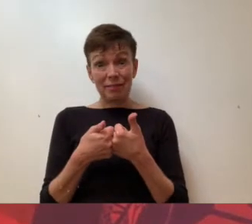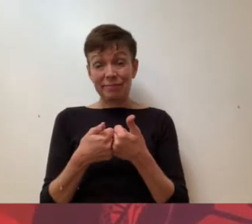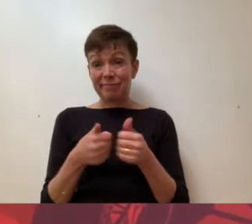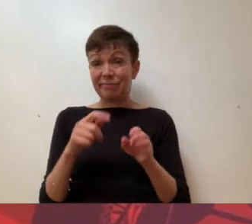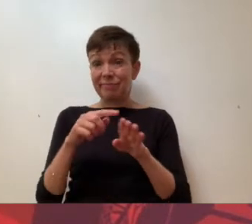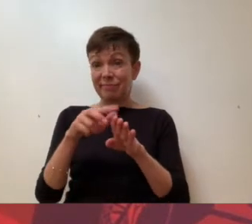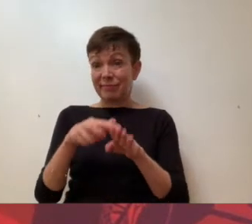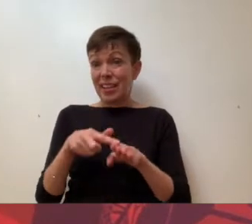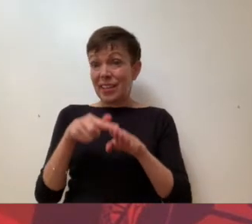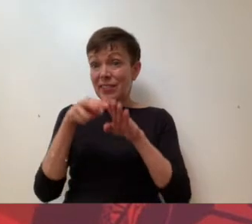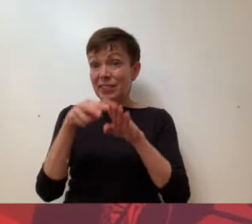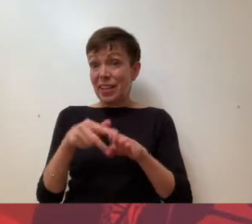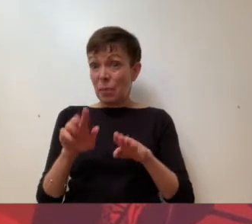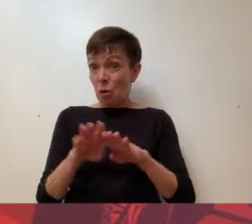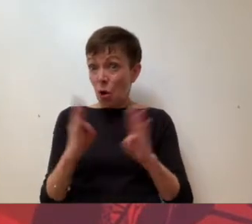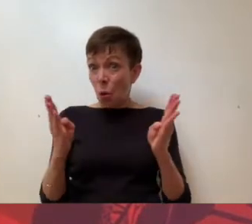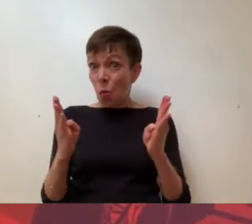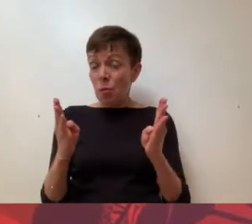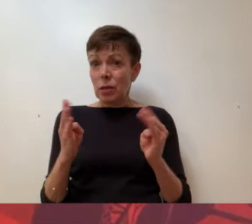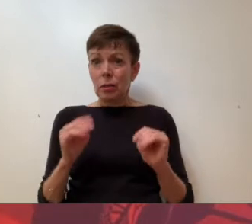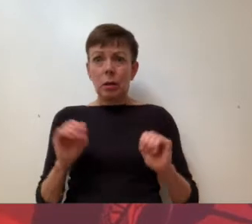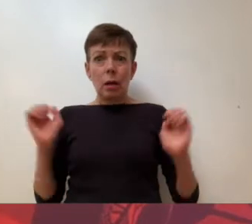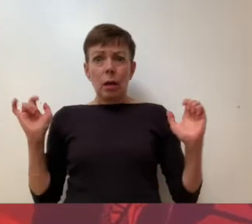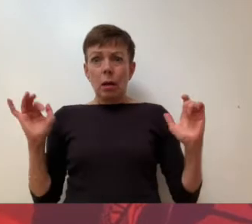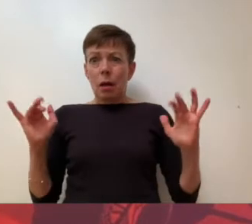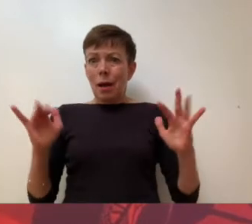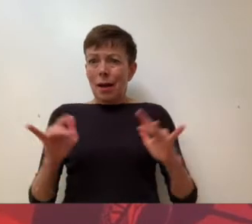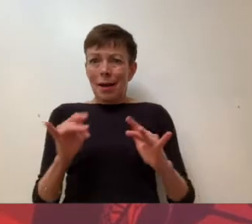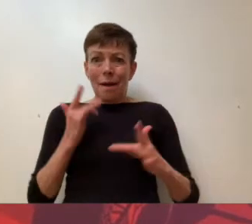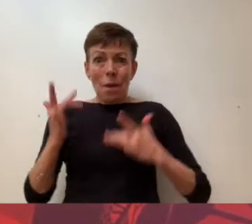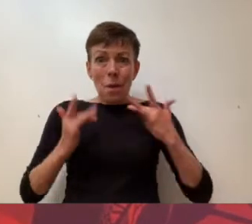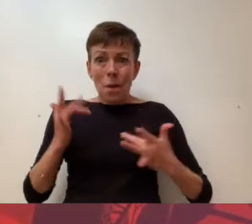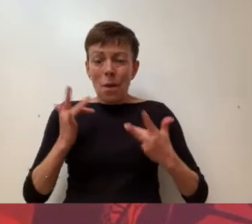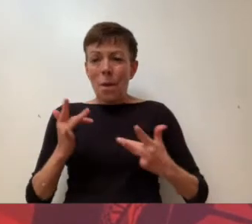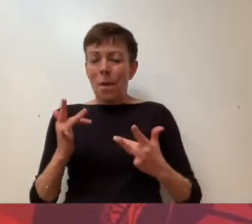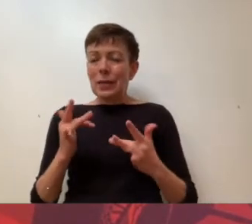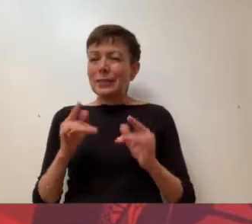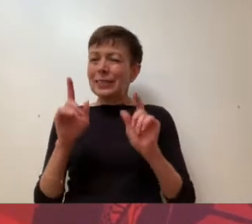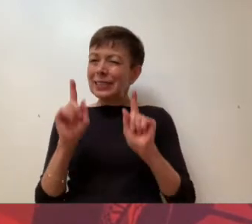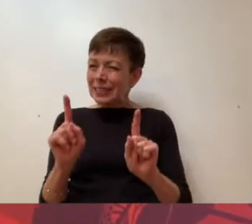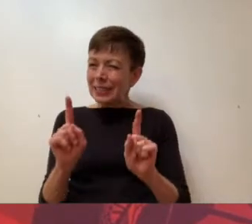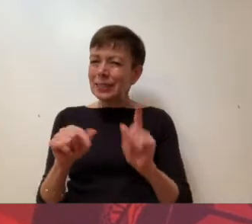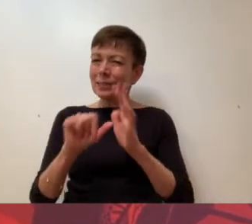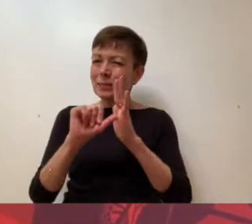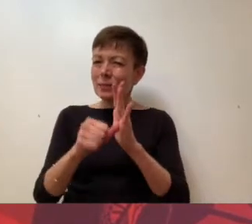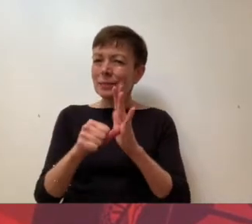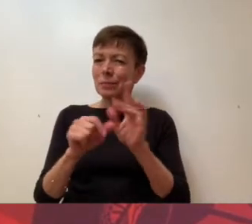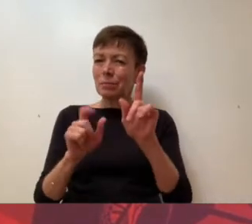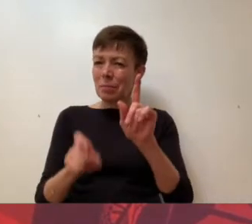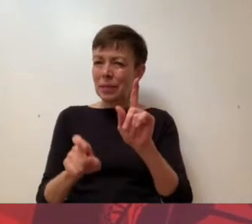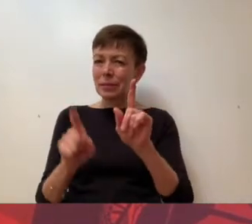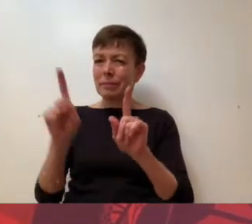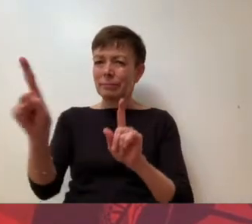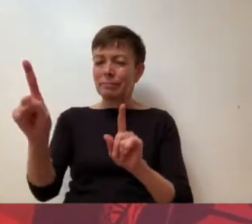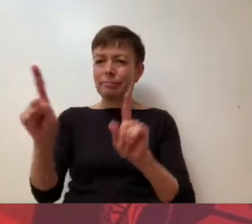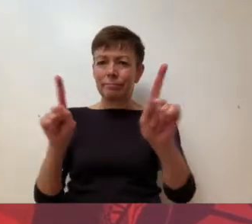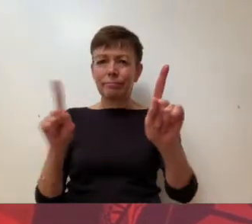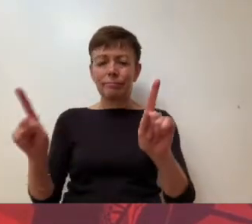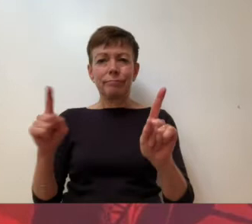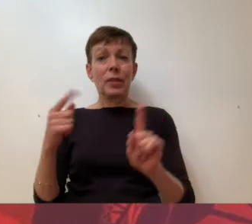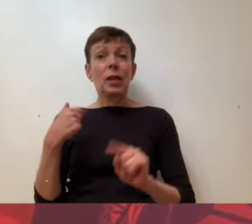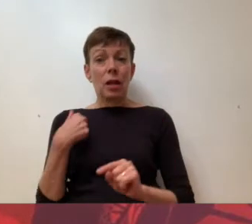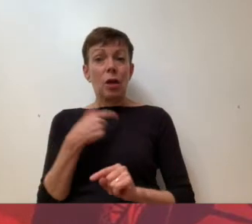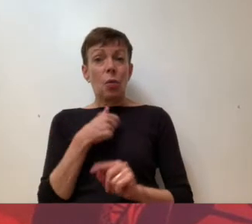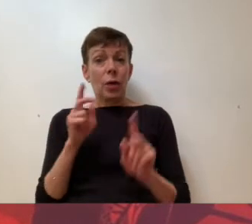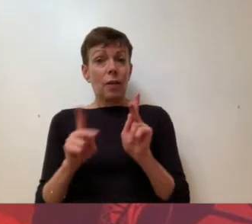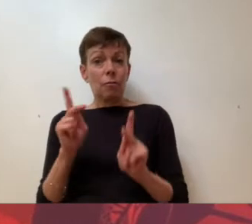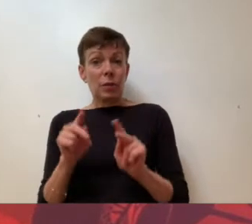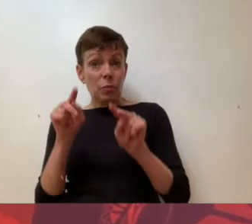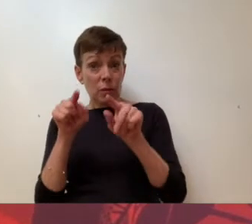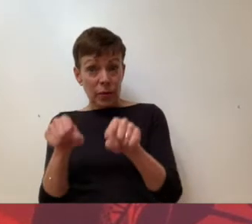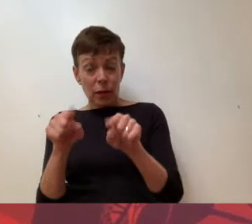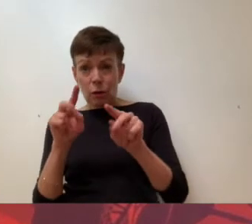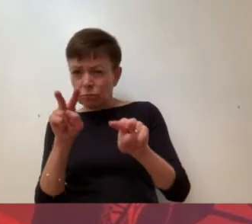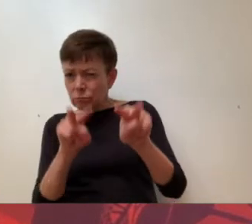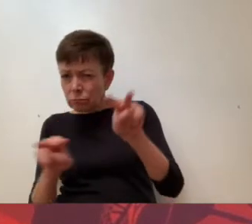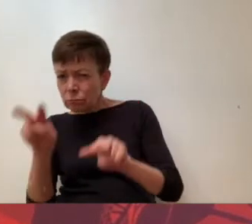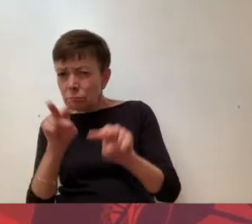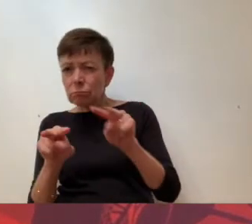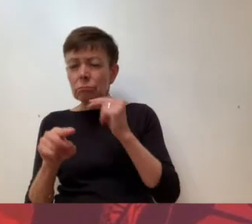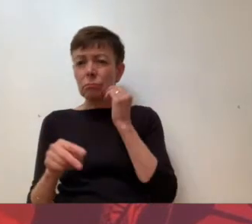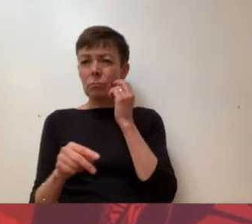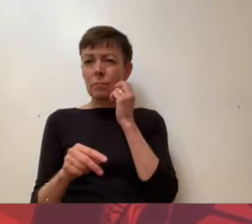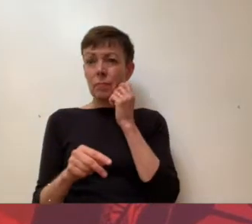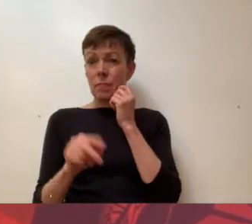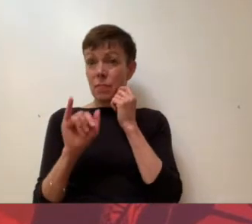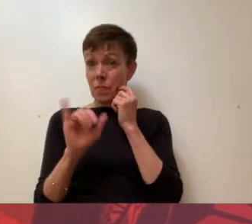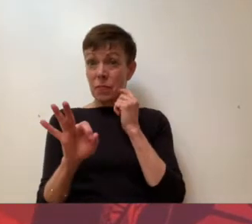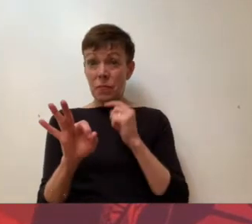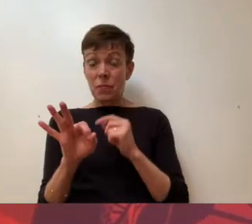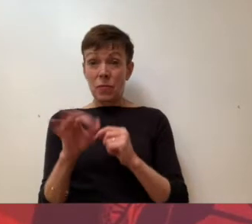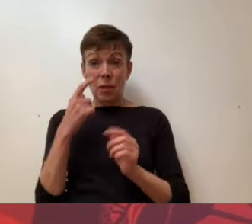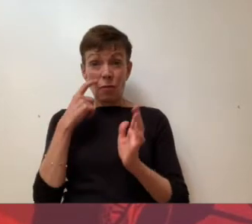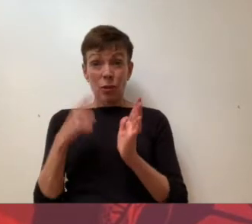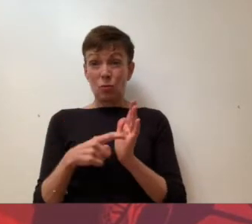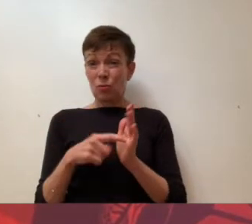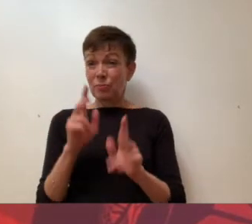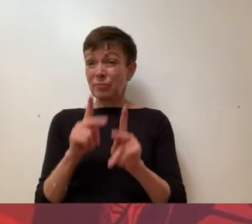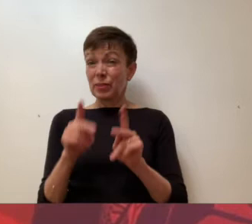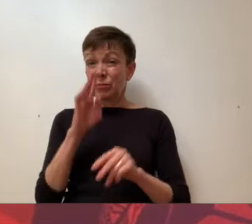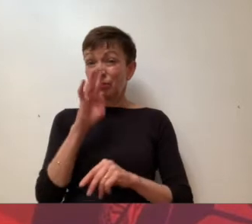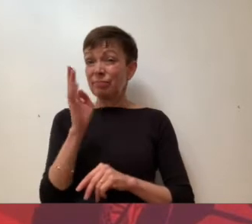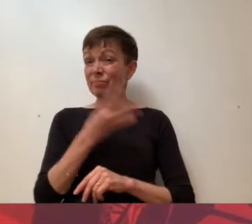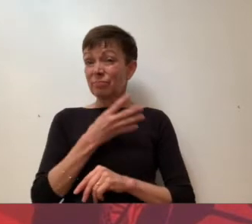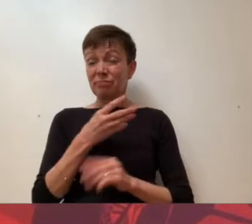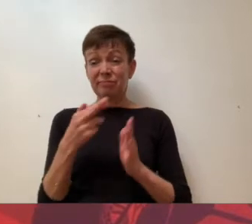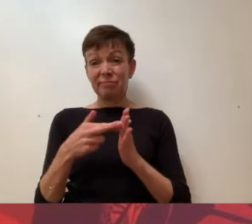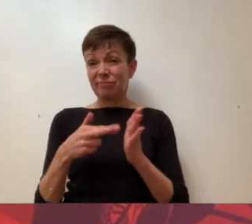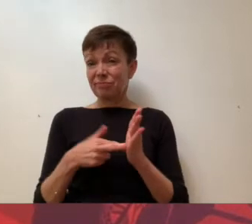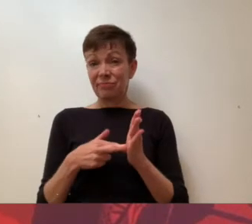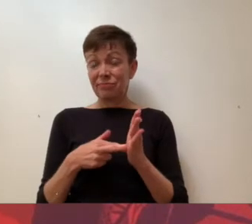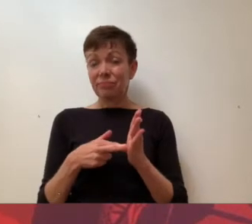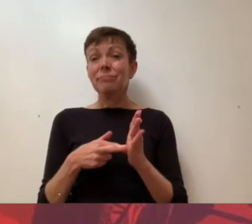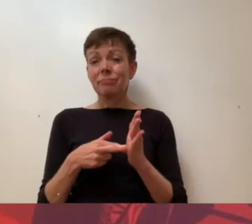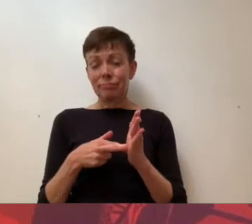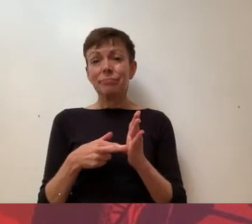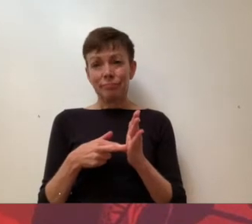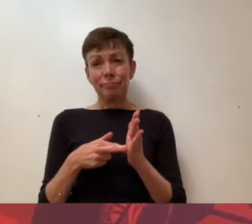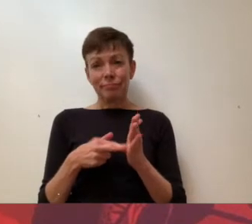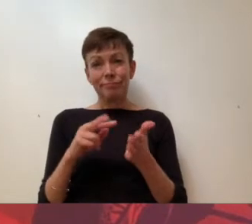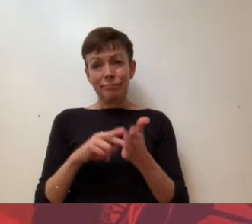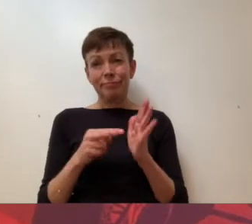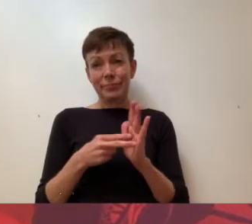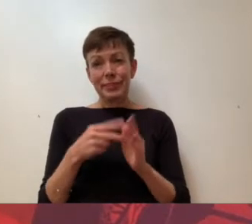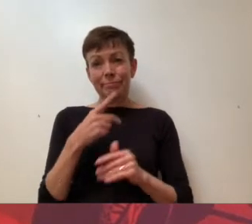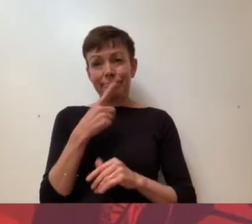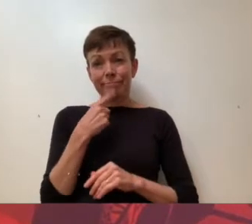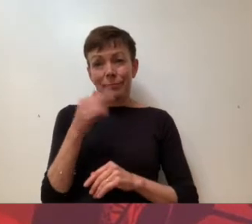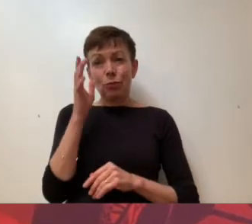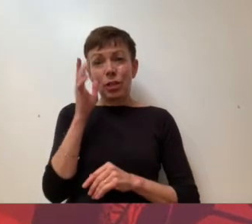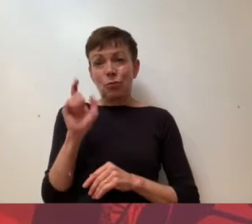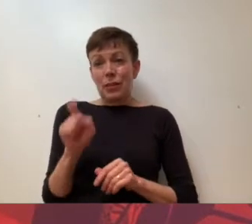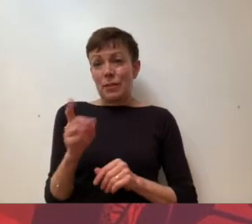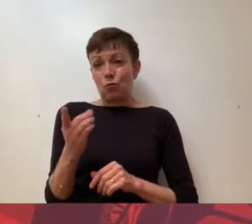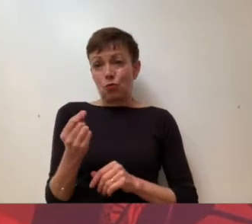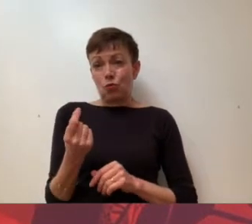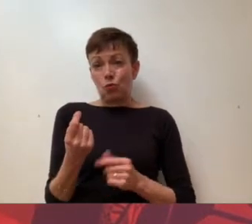it is safe to do so. Once we get the go-ahead to open playgrounds after phase one, or whenever